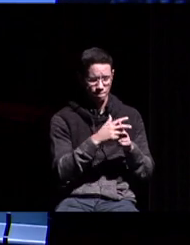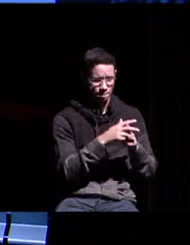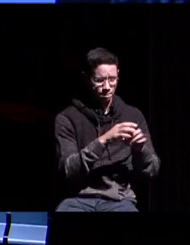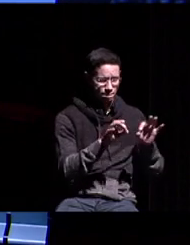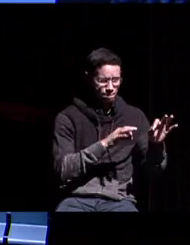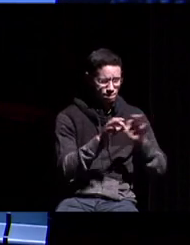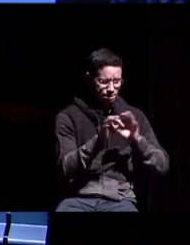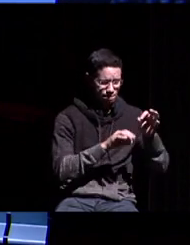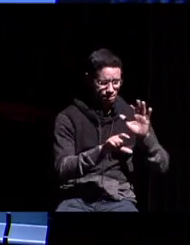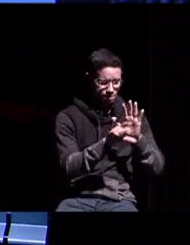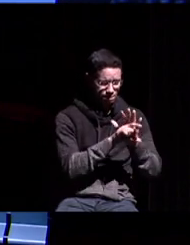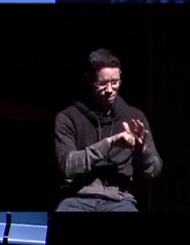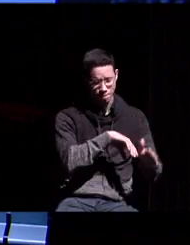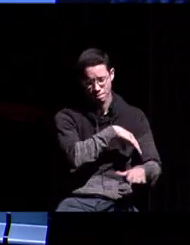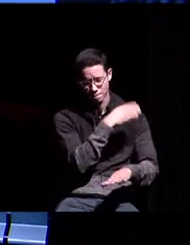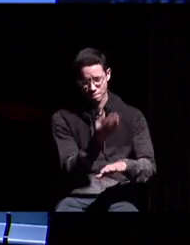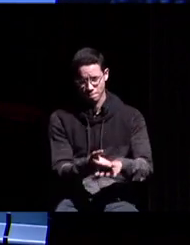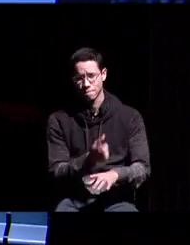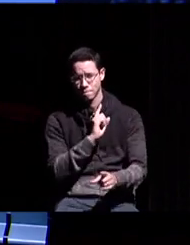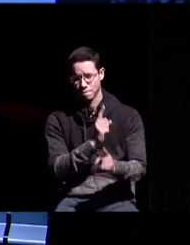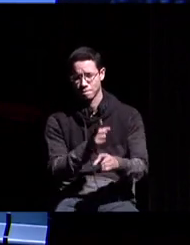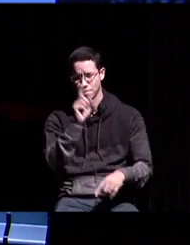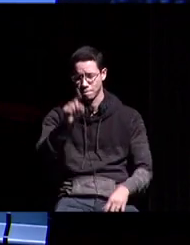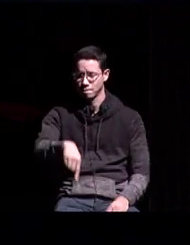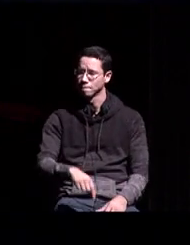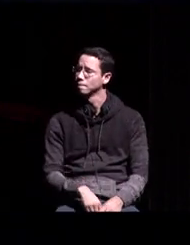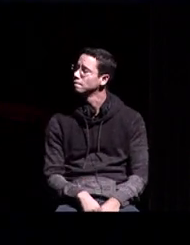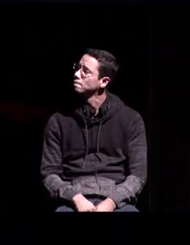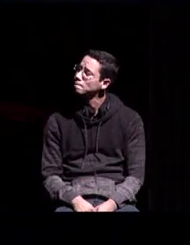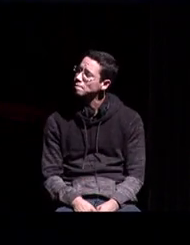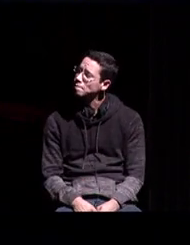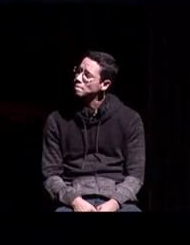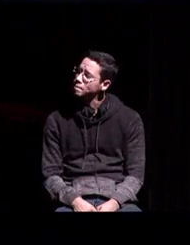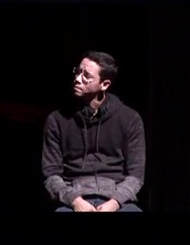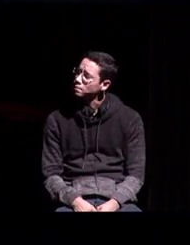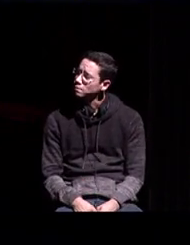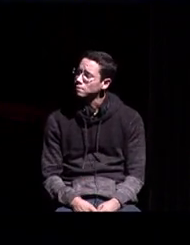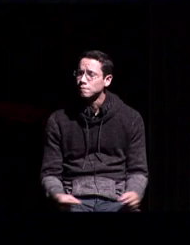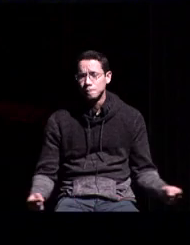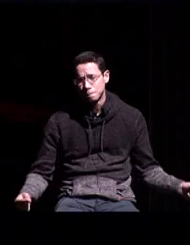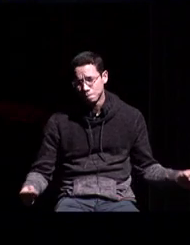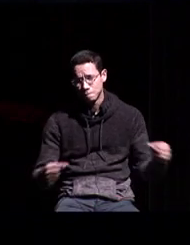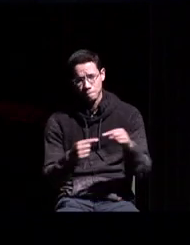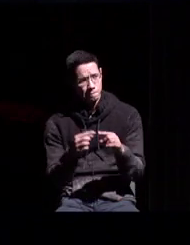In regard to tourism, this will bring